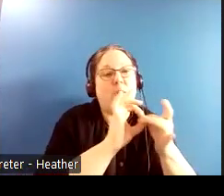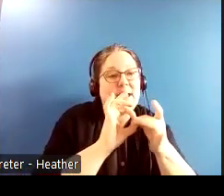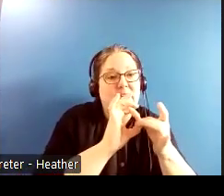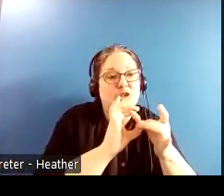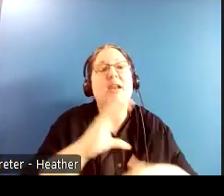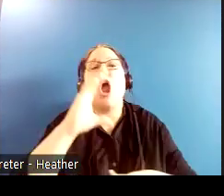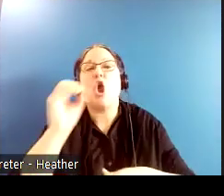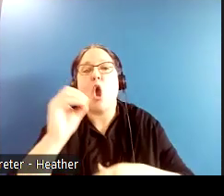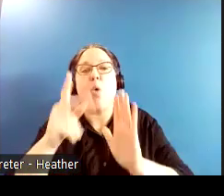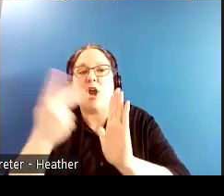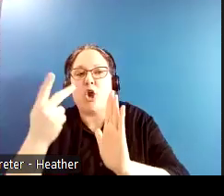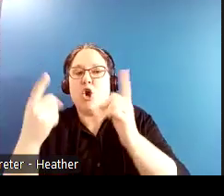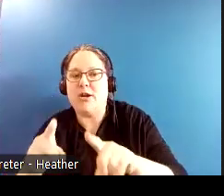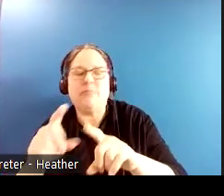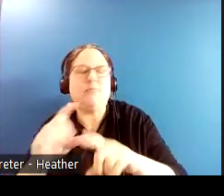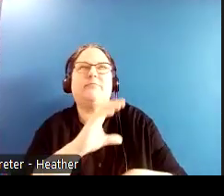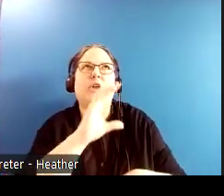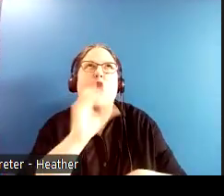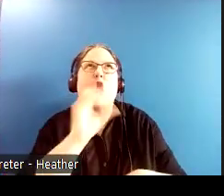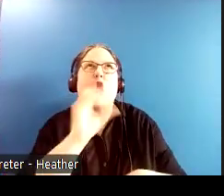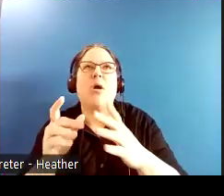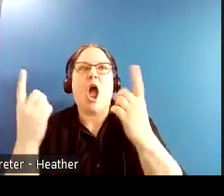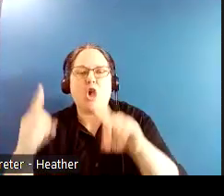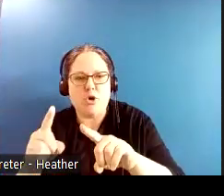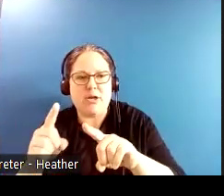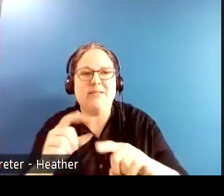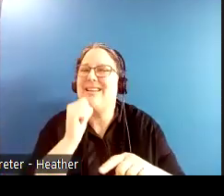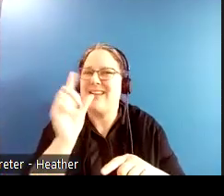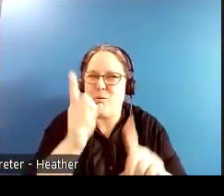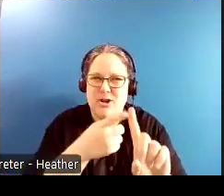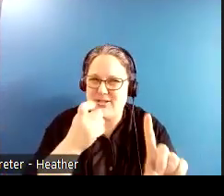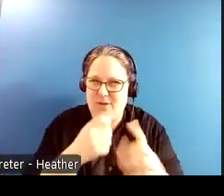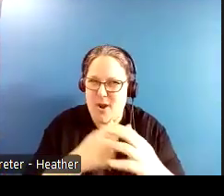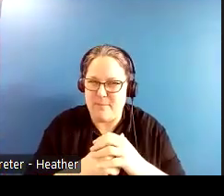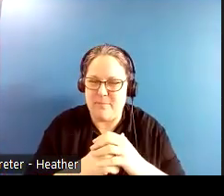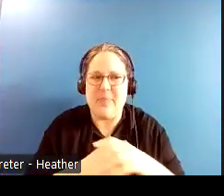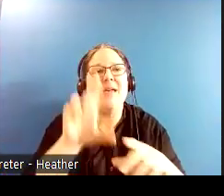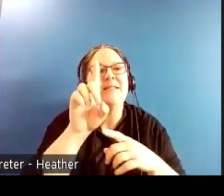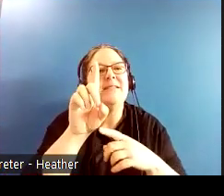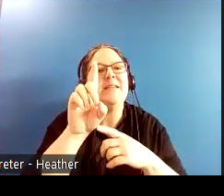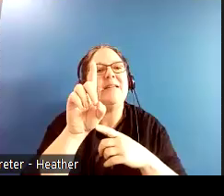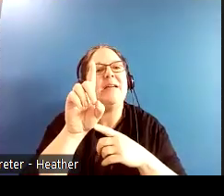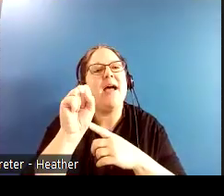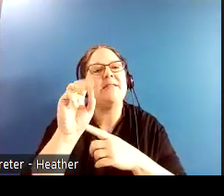not by where those diseases came from. The one exception uh in the DSM is PTSD which has a